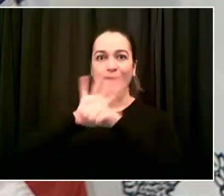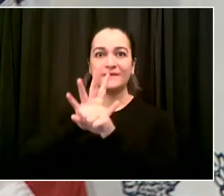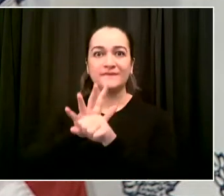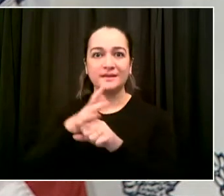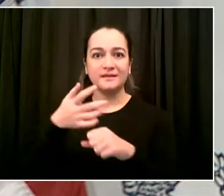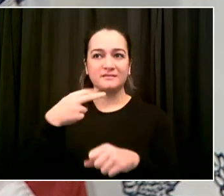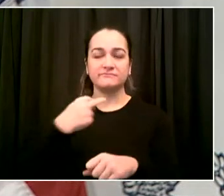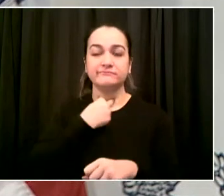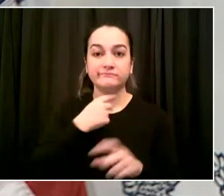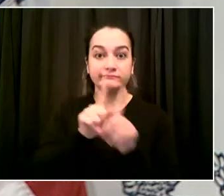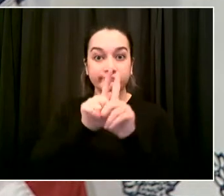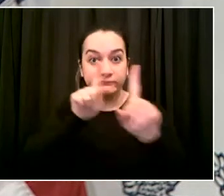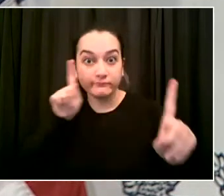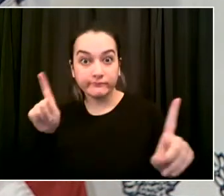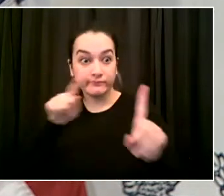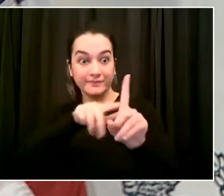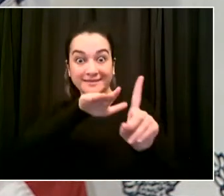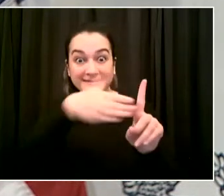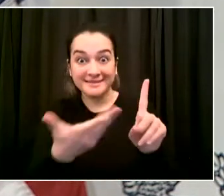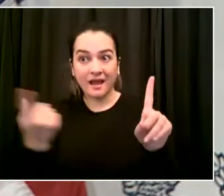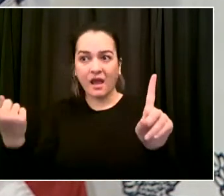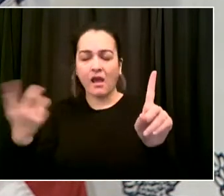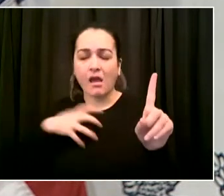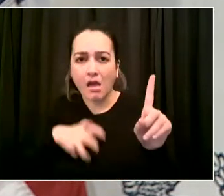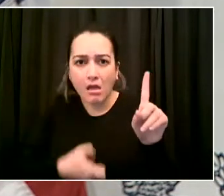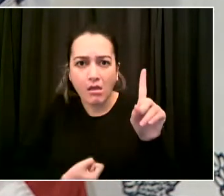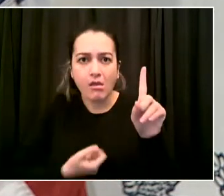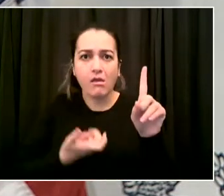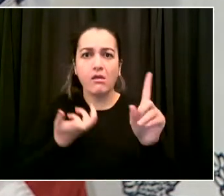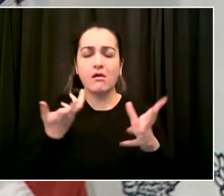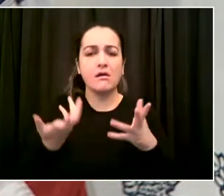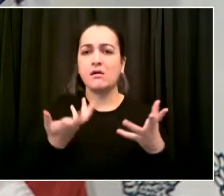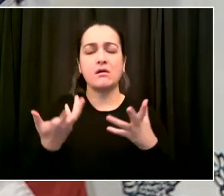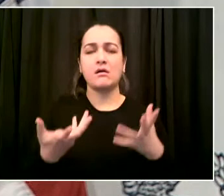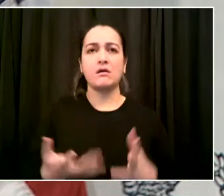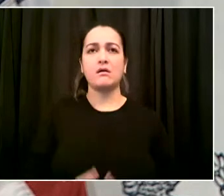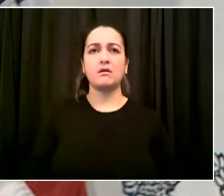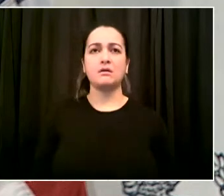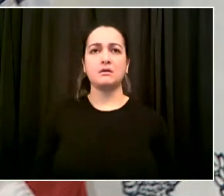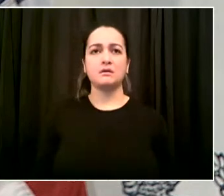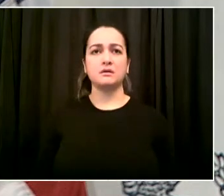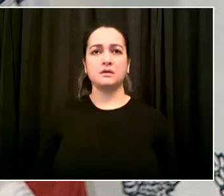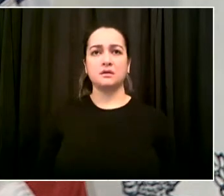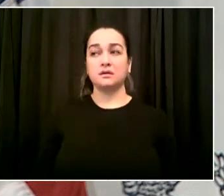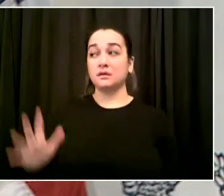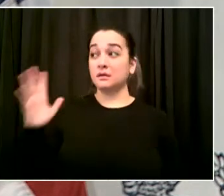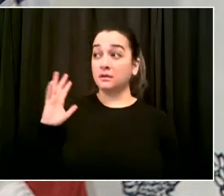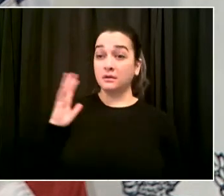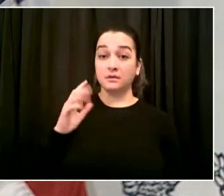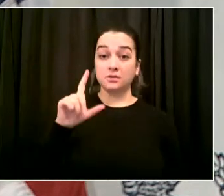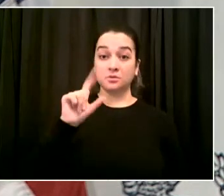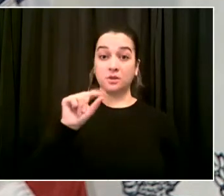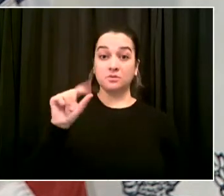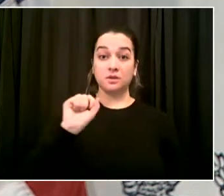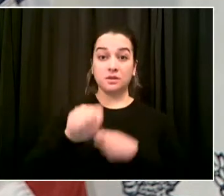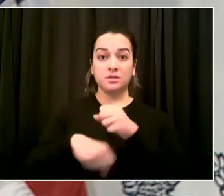MADE IT SO MUCH